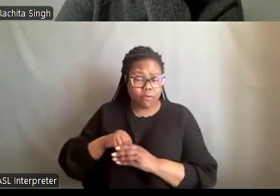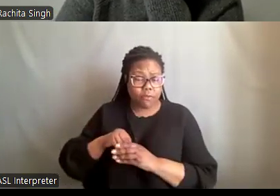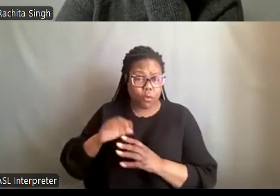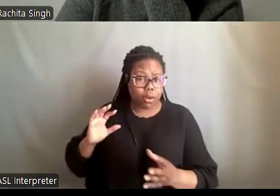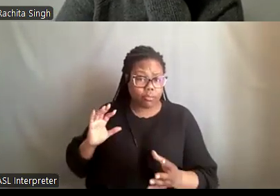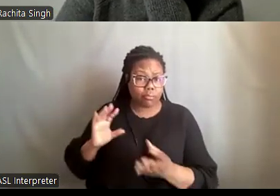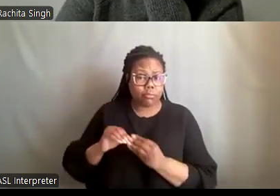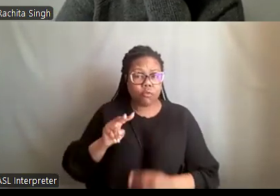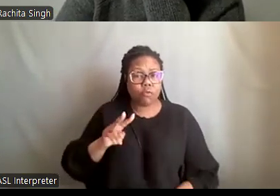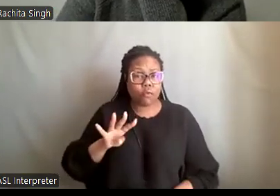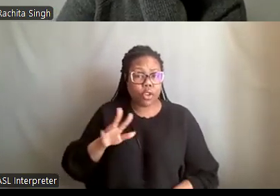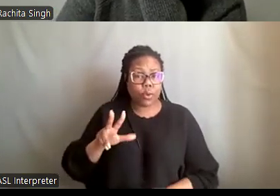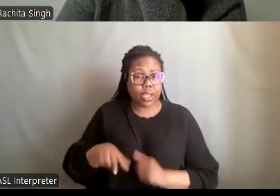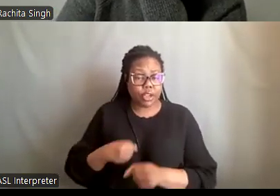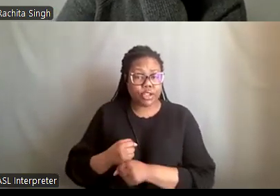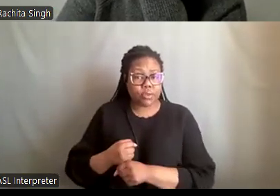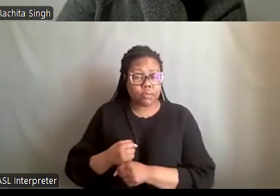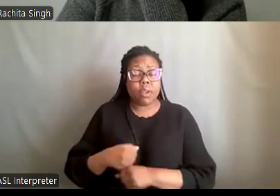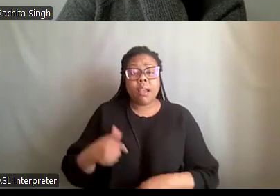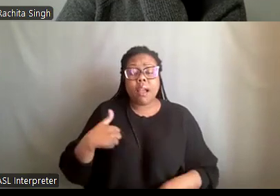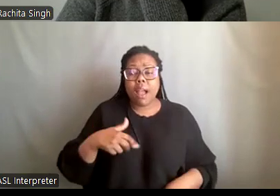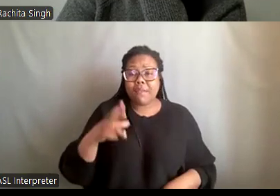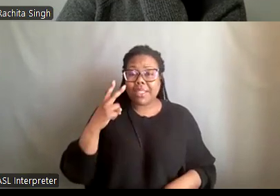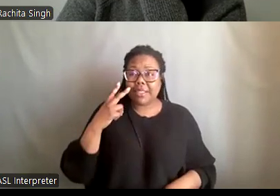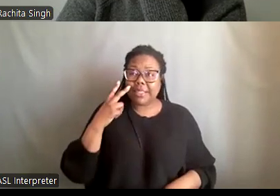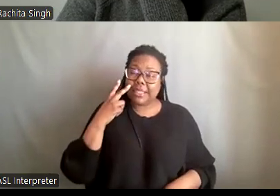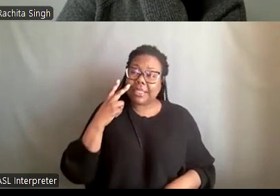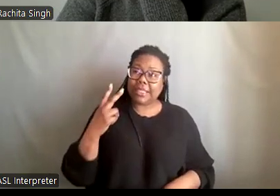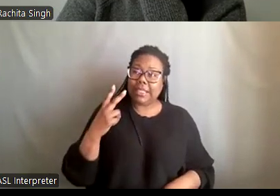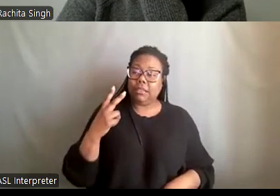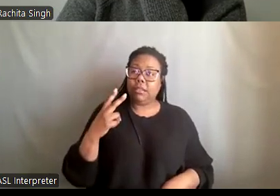organizing for 43 years,